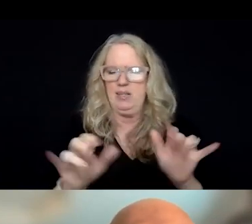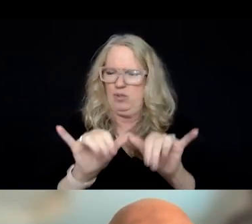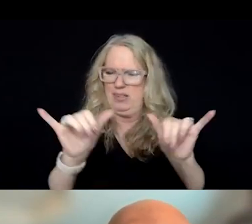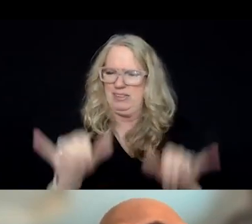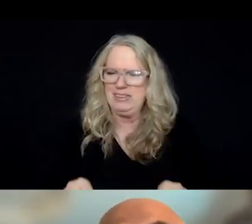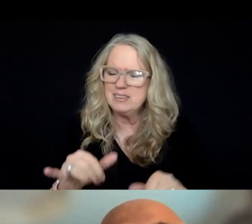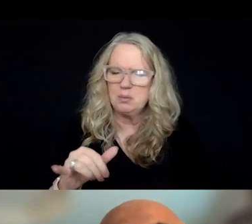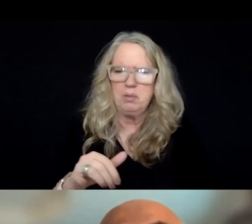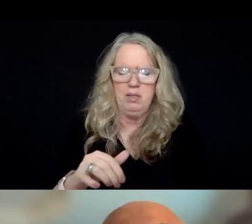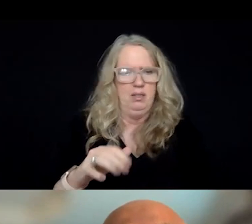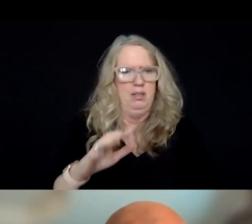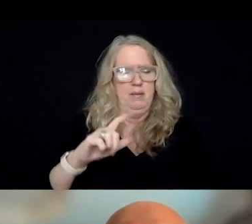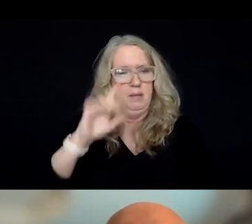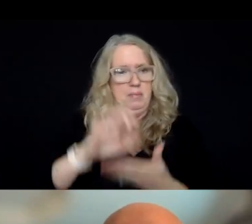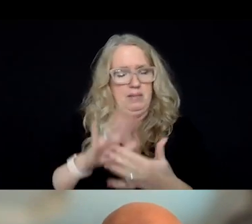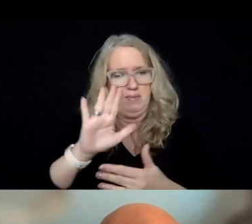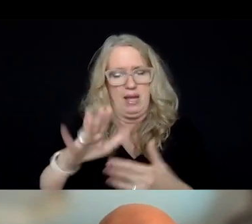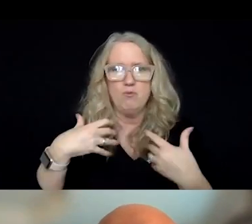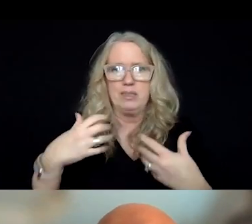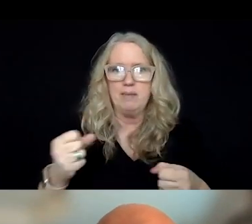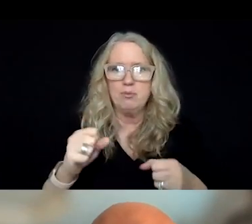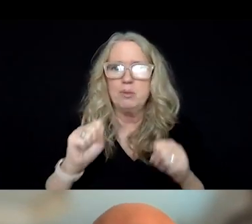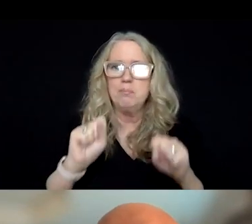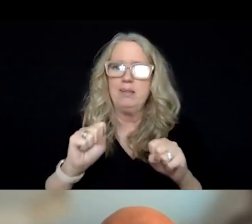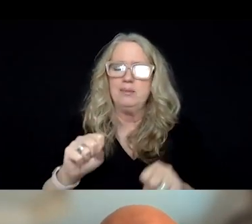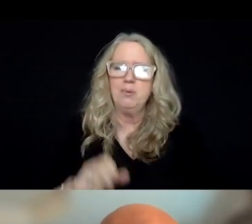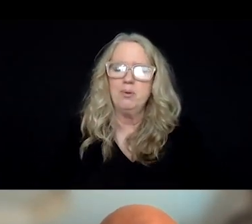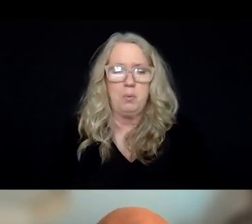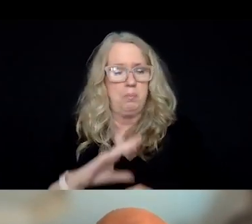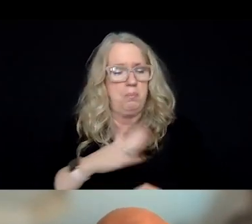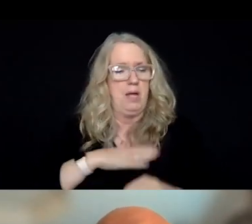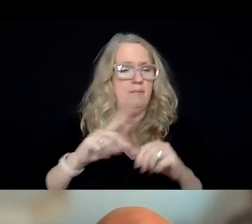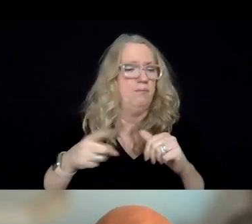BELIEVE THAT RECOVERY IS POSSIBLE. WHEN I FIRST EXPERIENCED